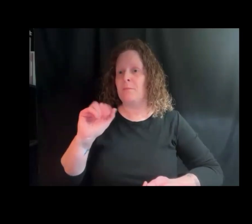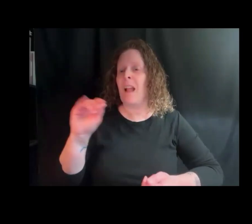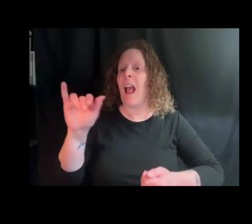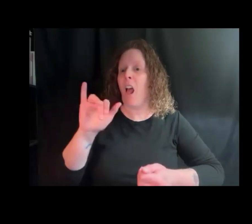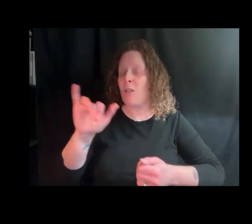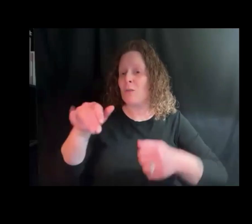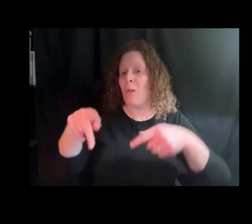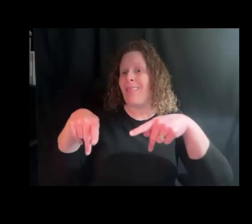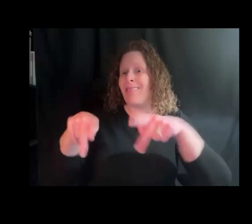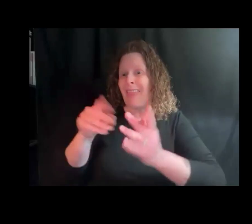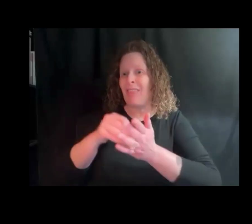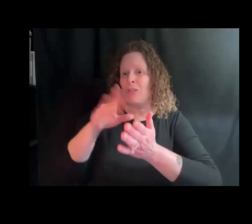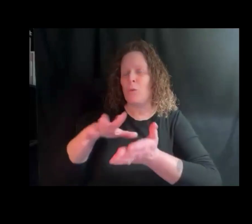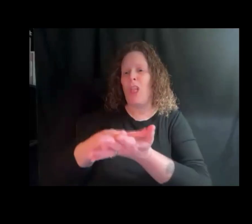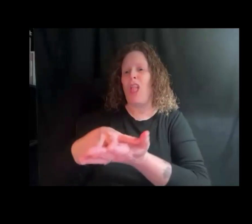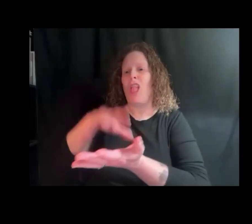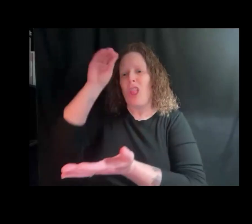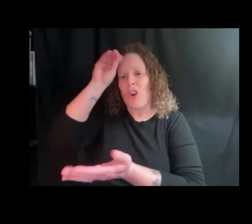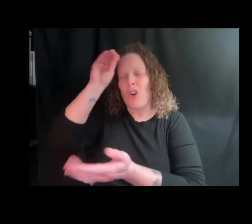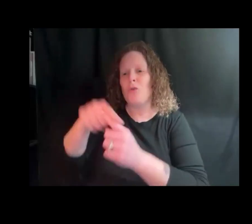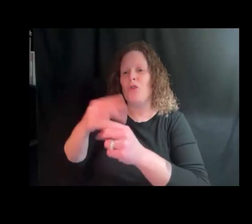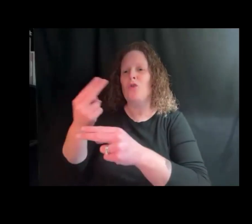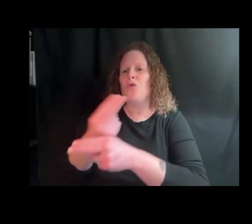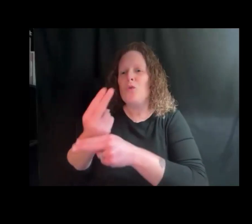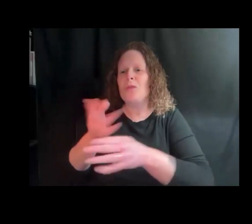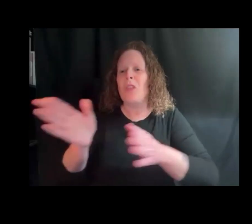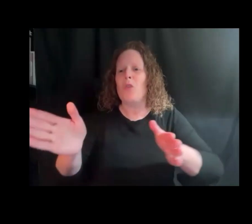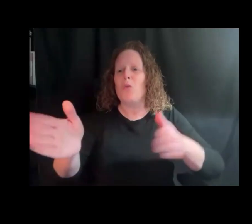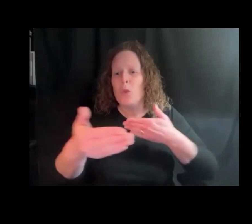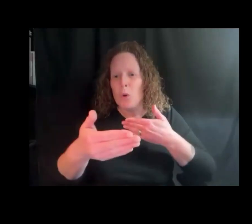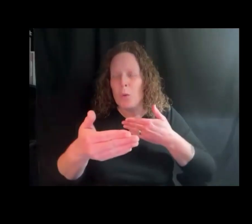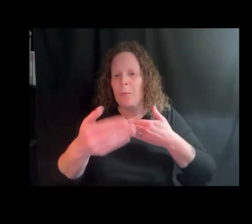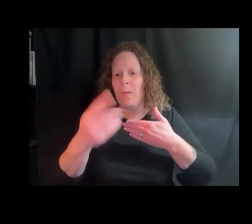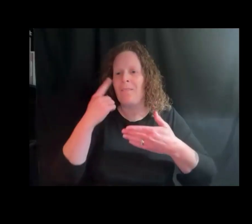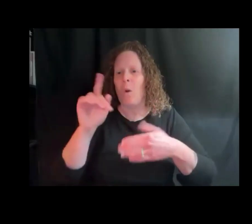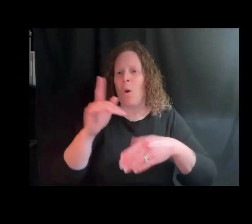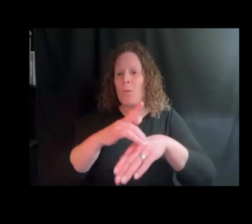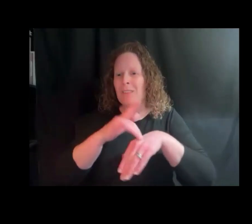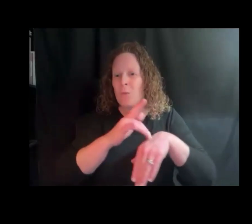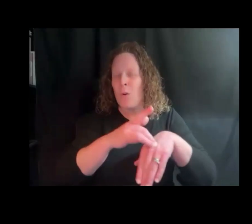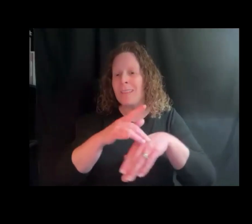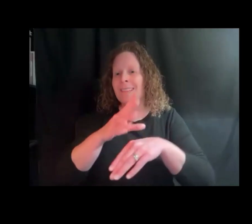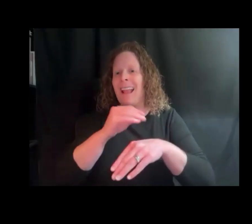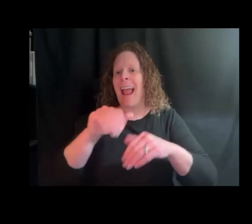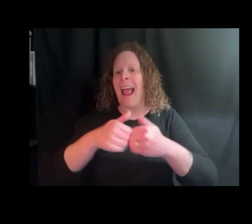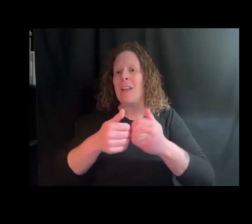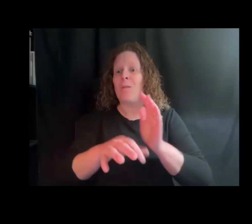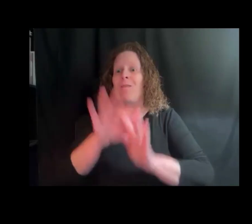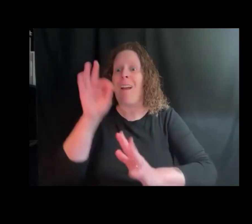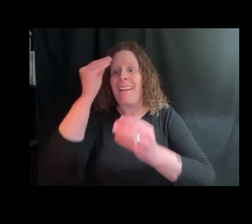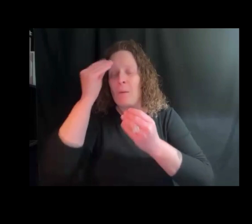for everybody else. And then also it allows the student to learn to use the room for access